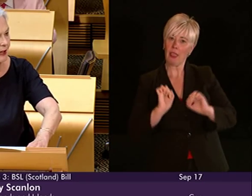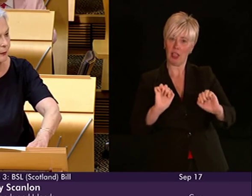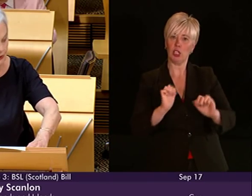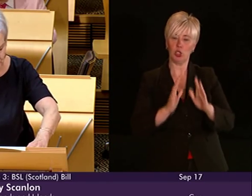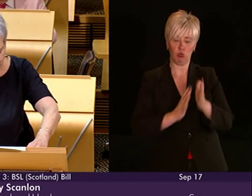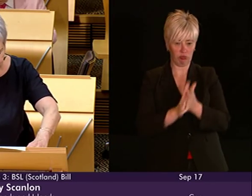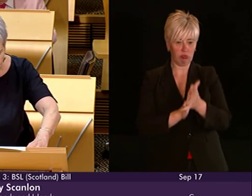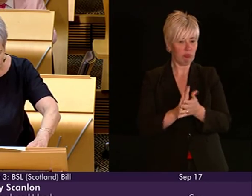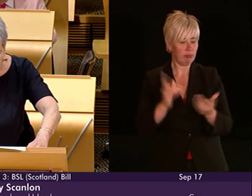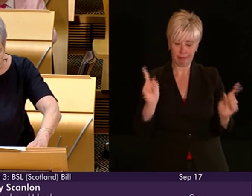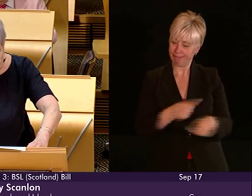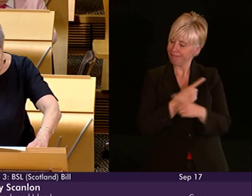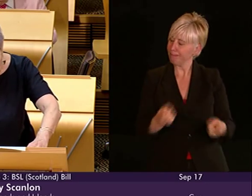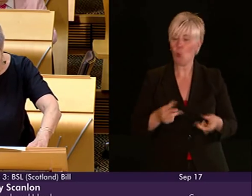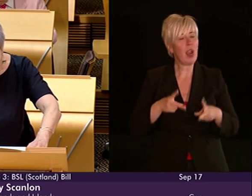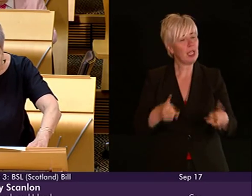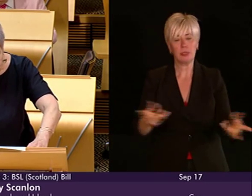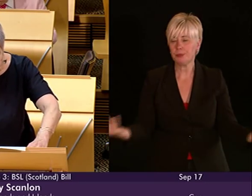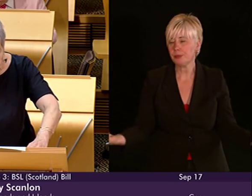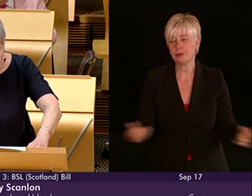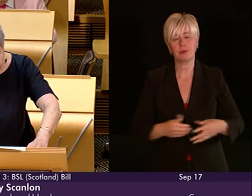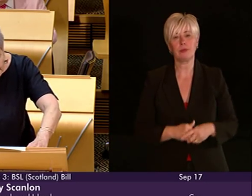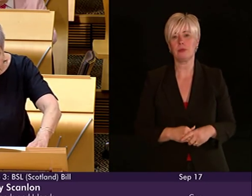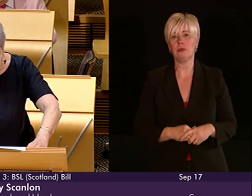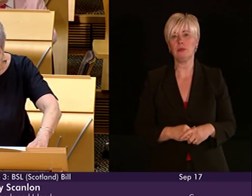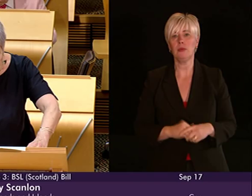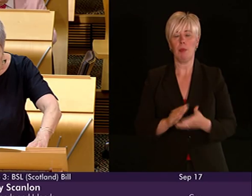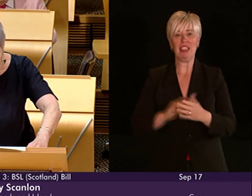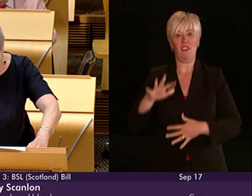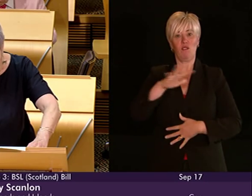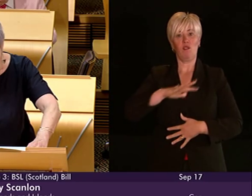sign language.” That suggests that: “family provision needs